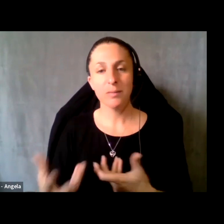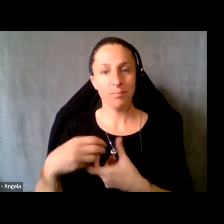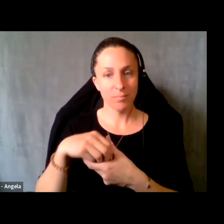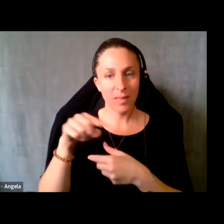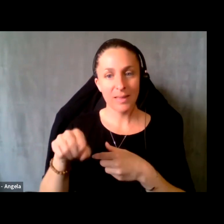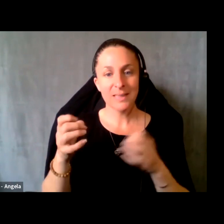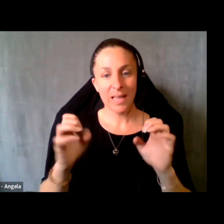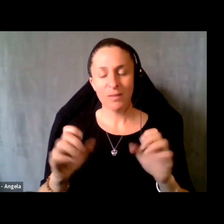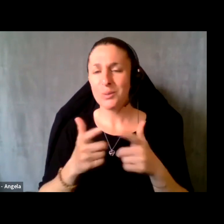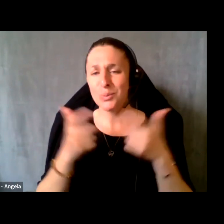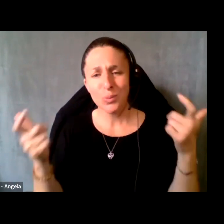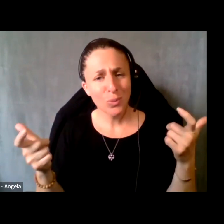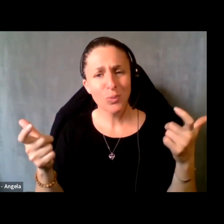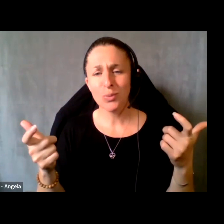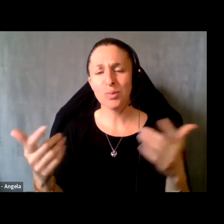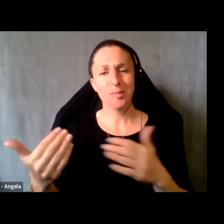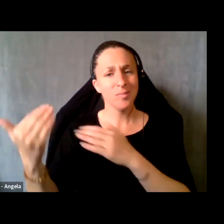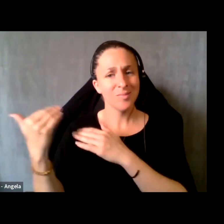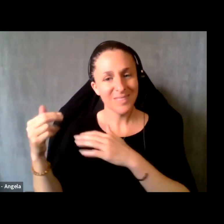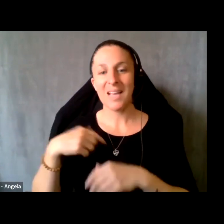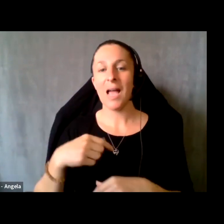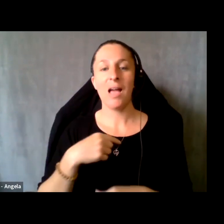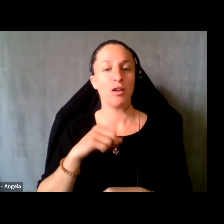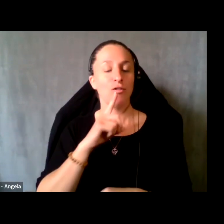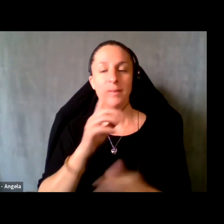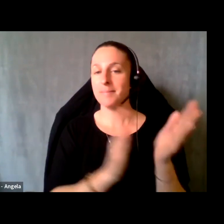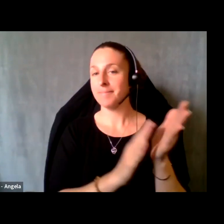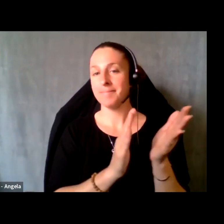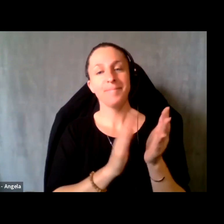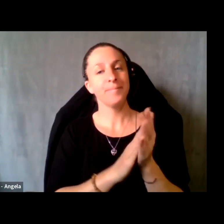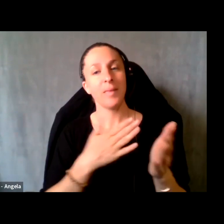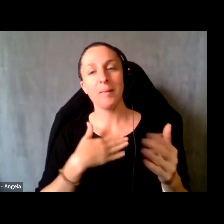This is a huge undertaking, and I have to just really applaud my colleagues at CDT and